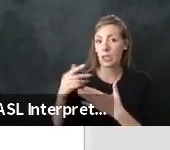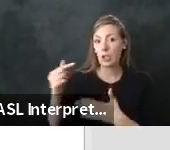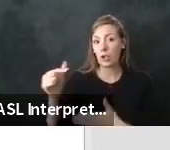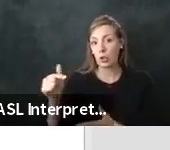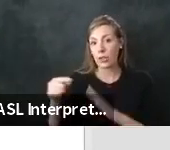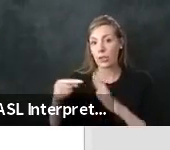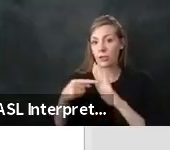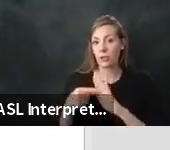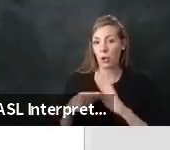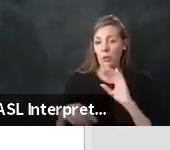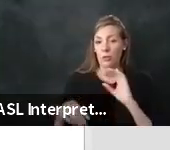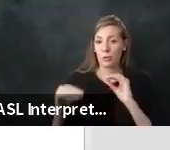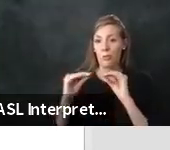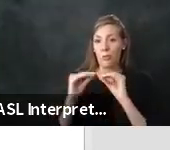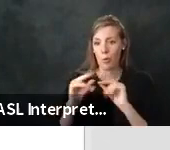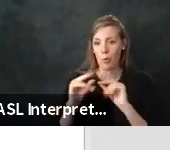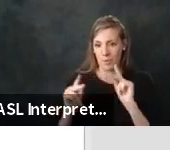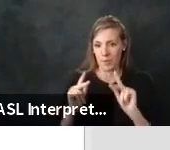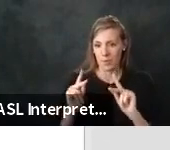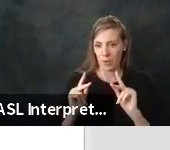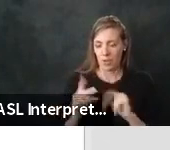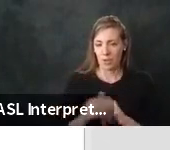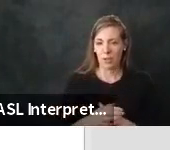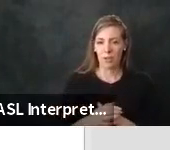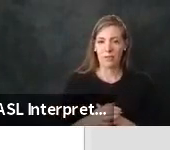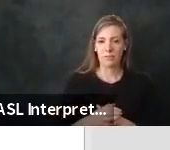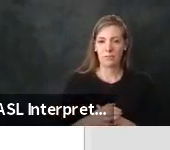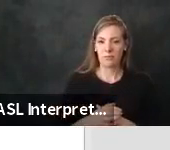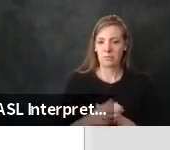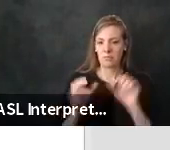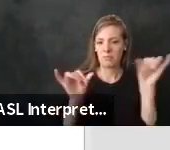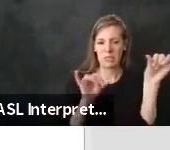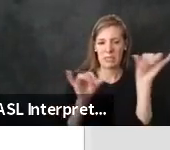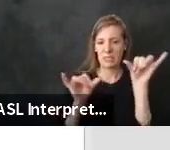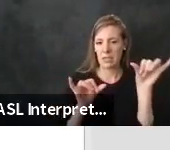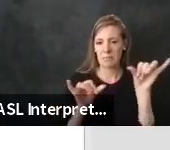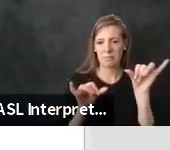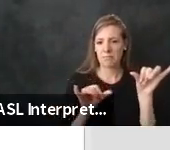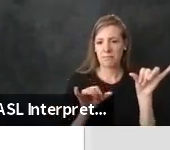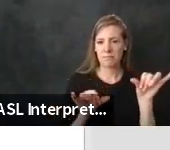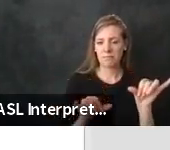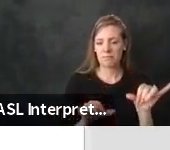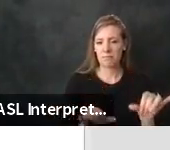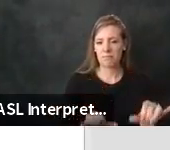more people have and you can see the same information organized by Zip code.